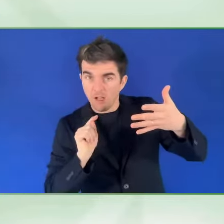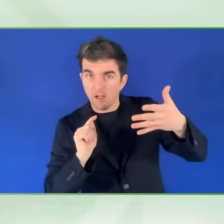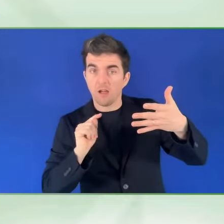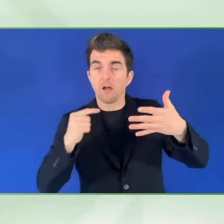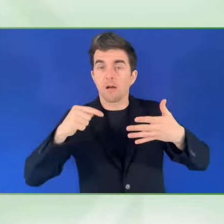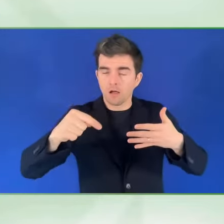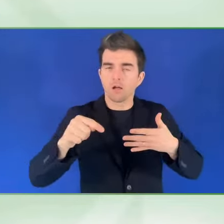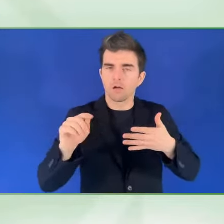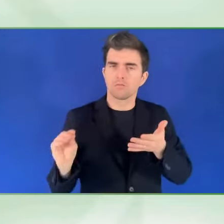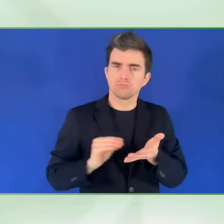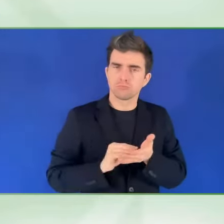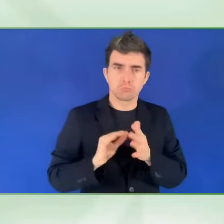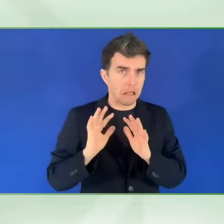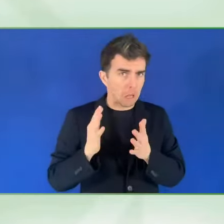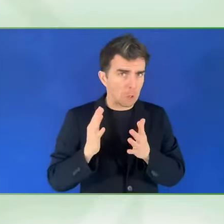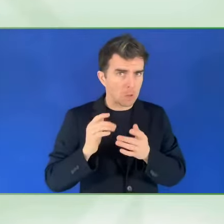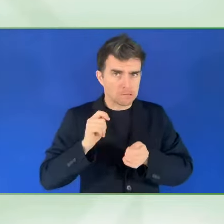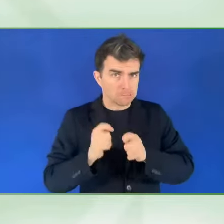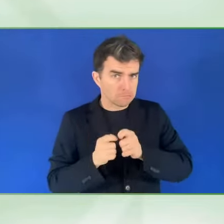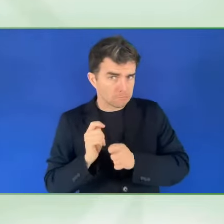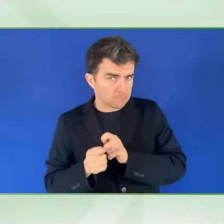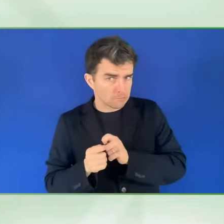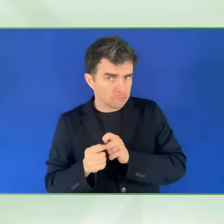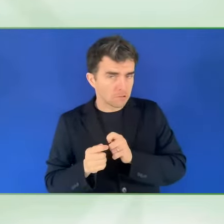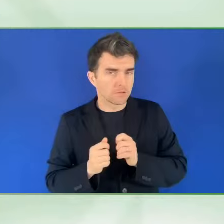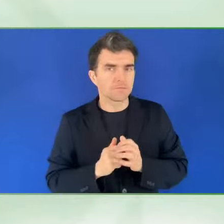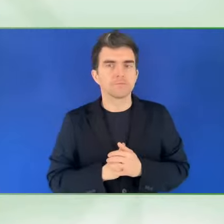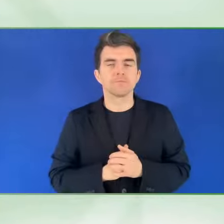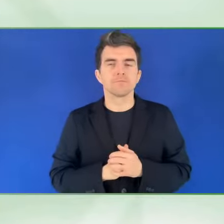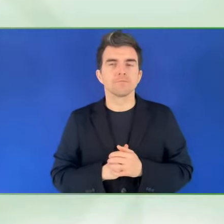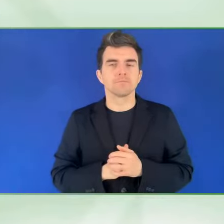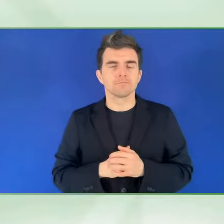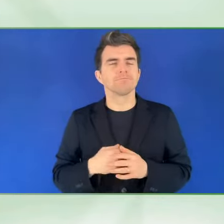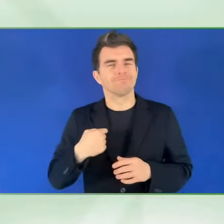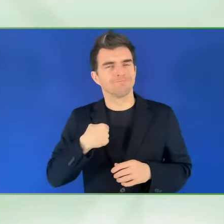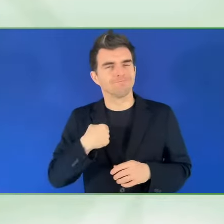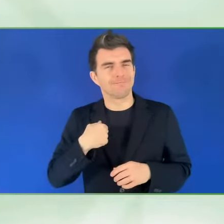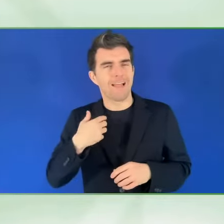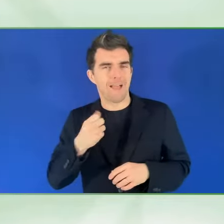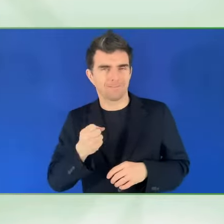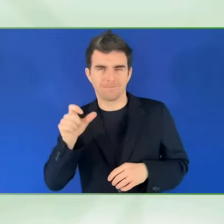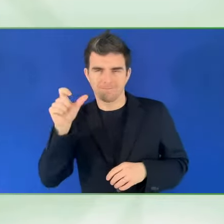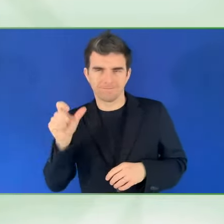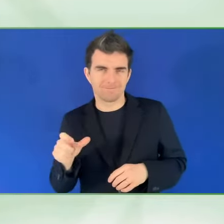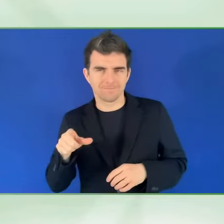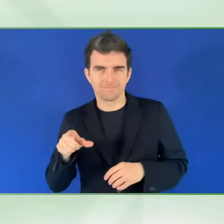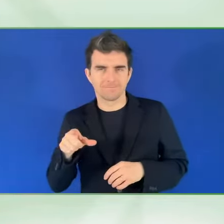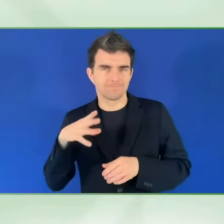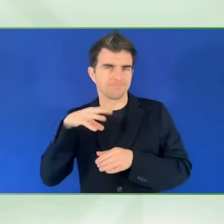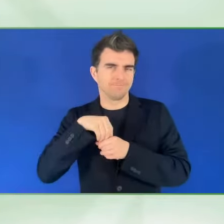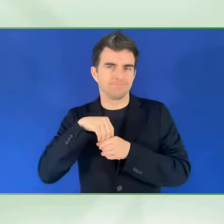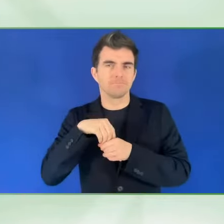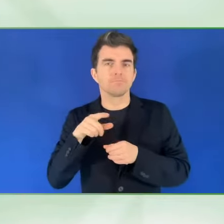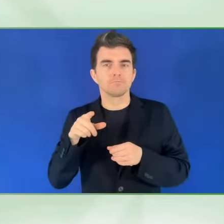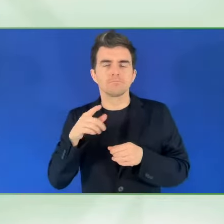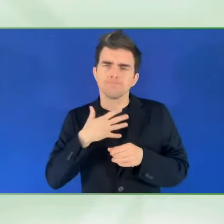Recently, the School of people was appointed by the Minister of culture the joint commission that was responsible for managing that mechanism. That accessible one, which means accessible culture, has just been included in the most important federal government program for people with disabilities. And we have mobilised more than 1 billion people to the cause of inclusion and accessibility in 19 countries on five continents and throughout Brazil. Without accessibility, art doesn't exist. This was the very thought that brought me to the Zero Project conference when, in 2014,